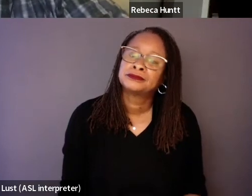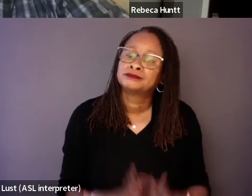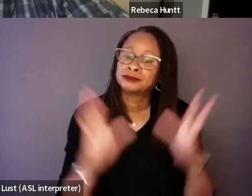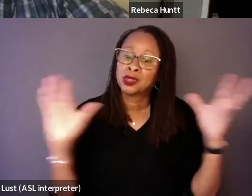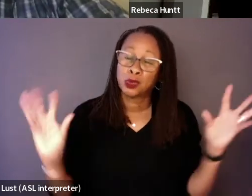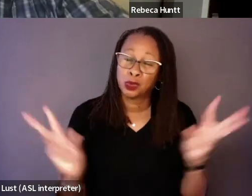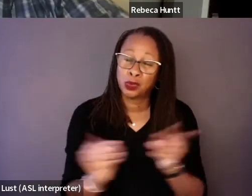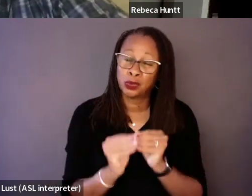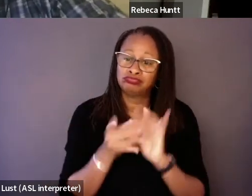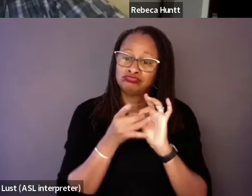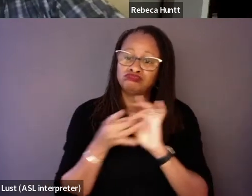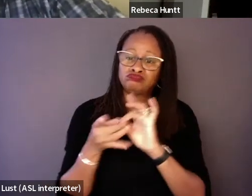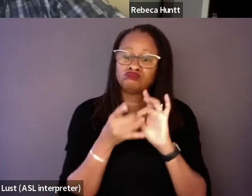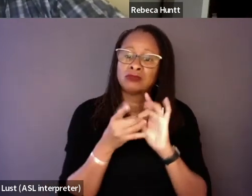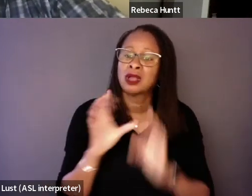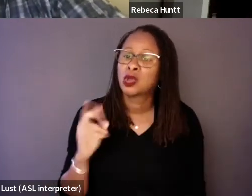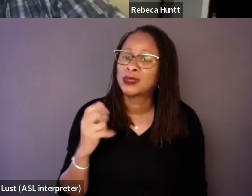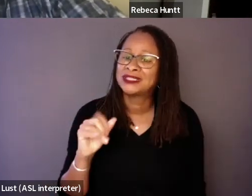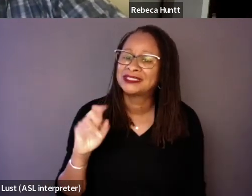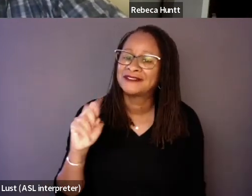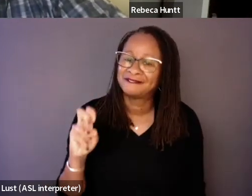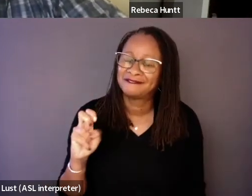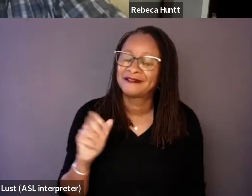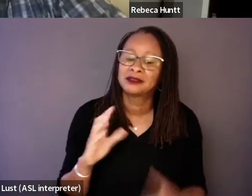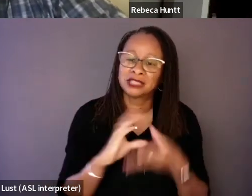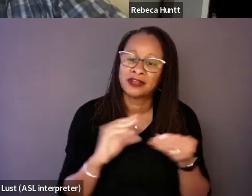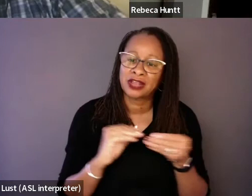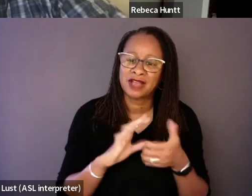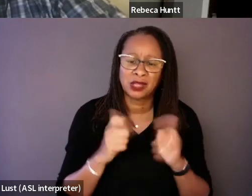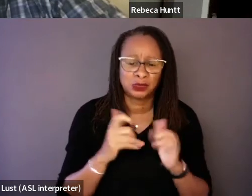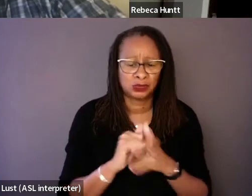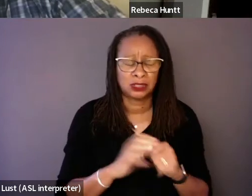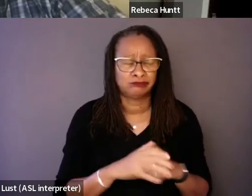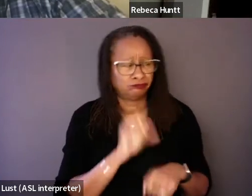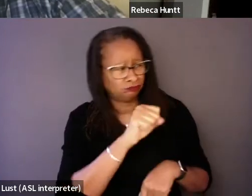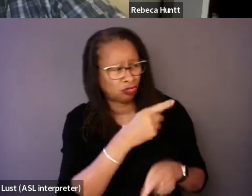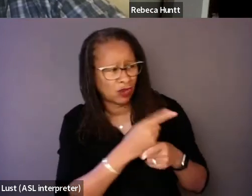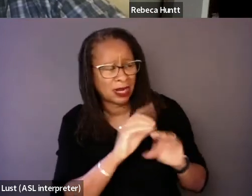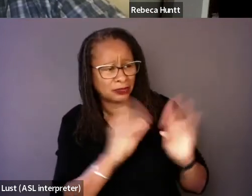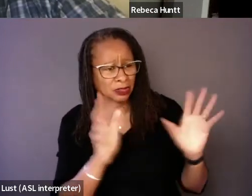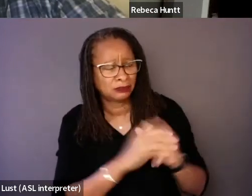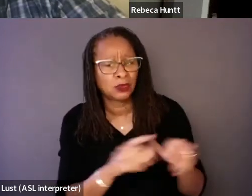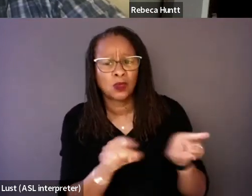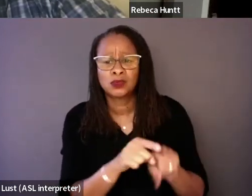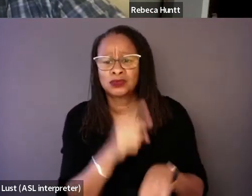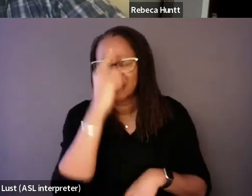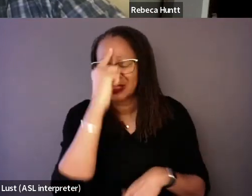narrative, cohesive experience you want to share with the audience? Right. No, absolutely.